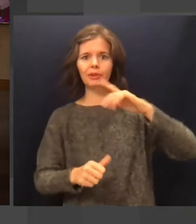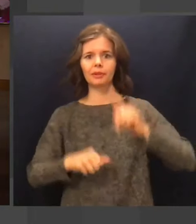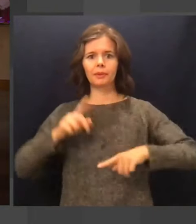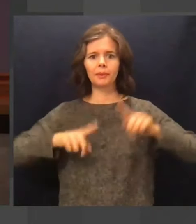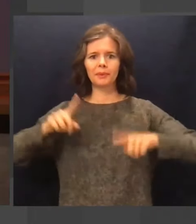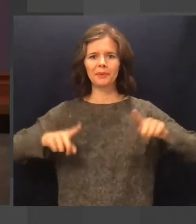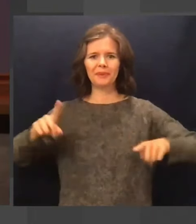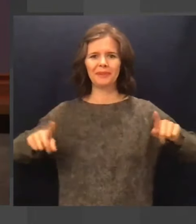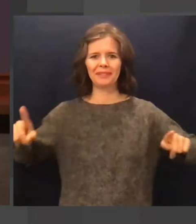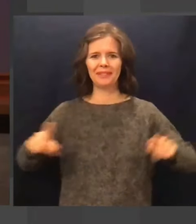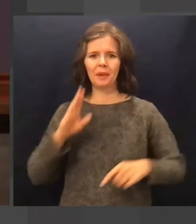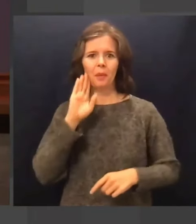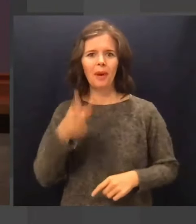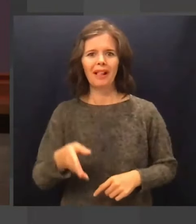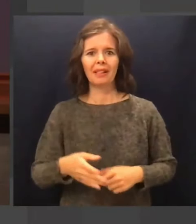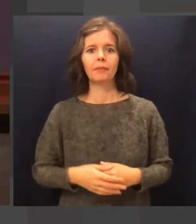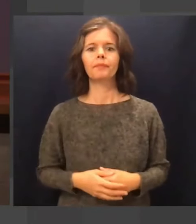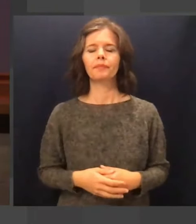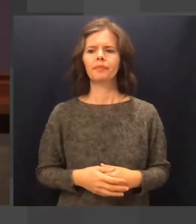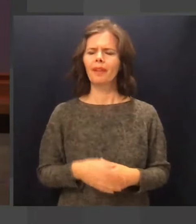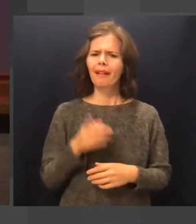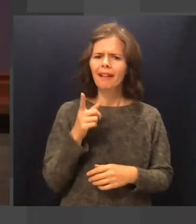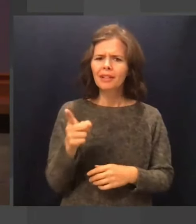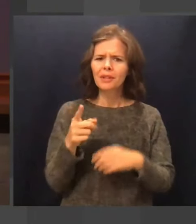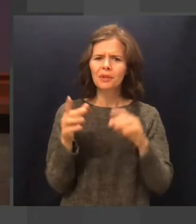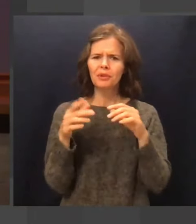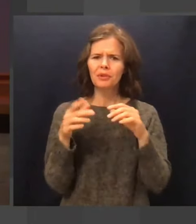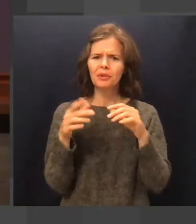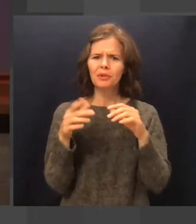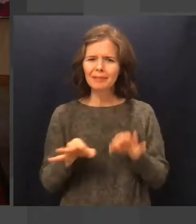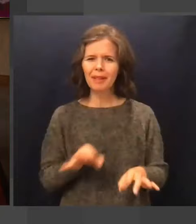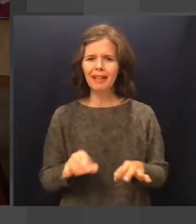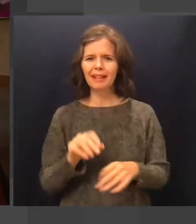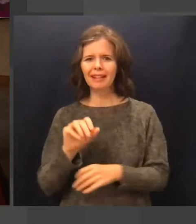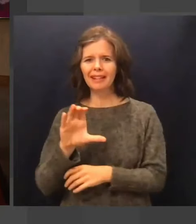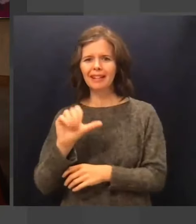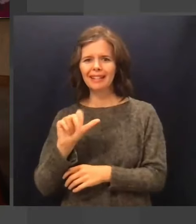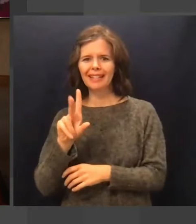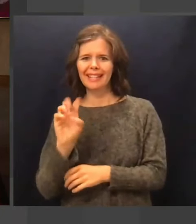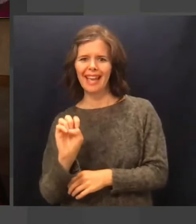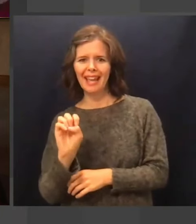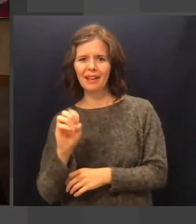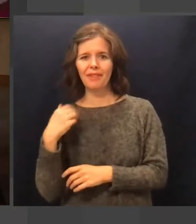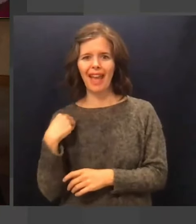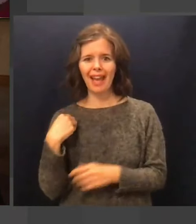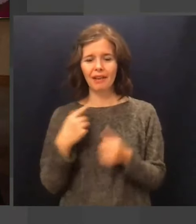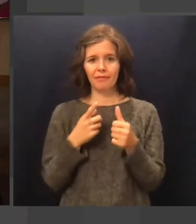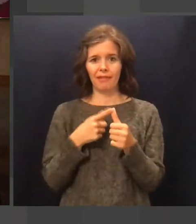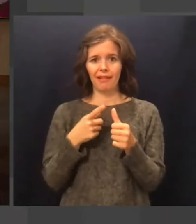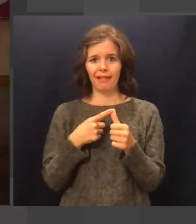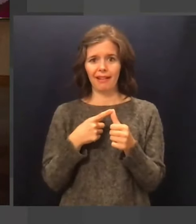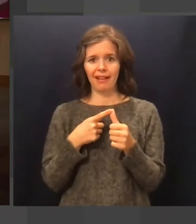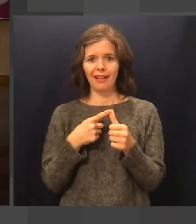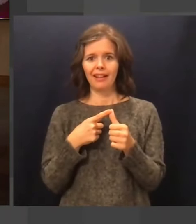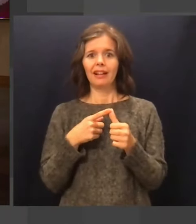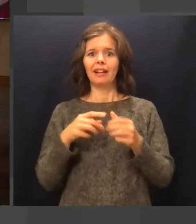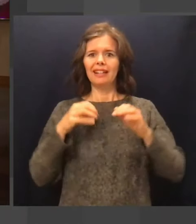THE SAME BIOME. YOU'VE BEEN CALLING TWO OF THE DIFFERENT TYPES SPAGHETTI